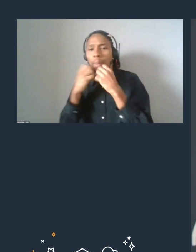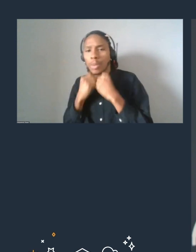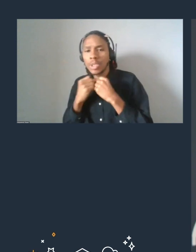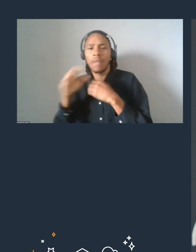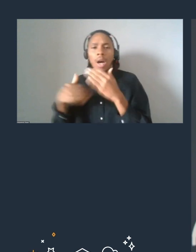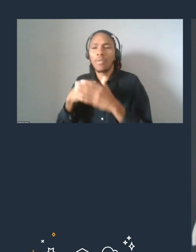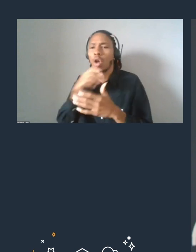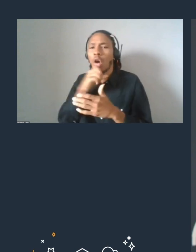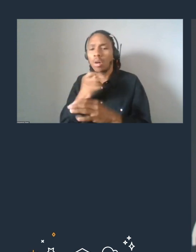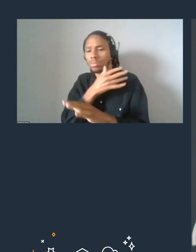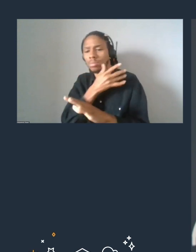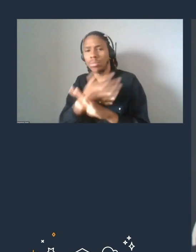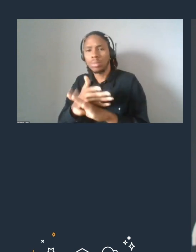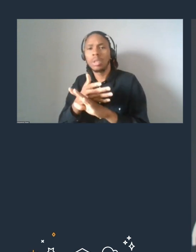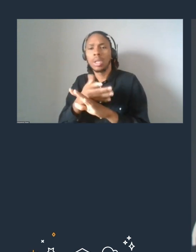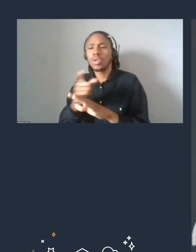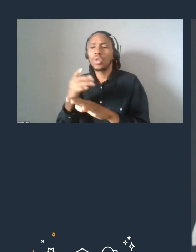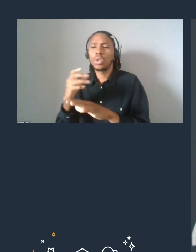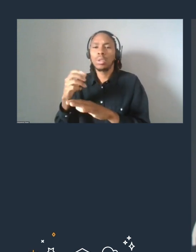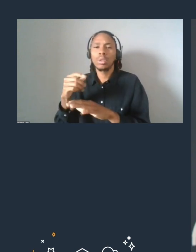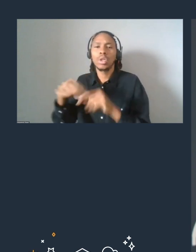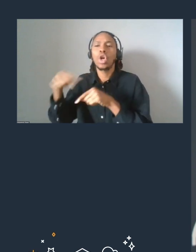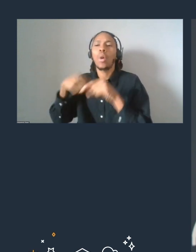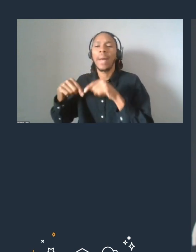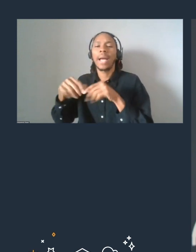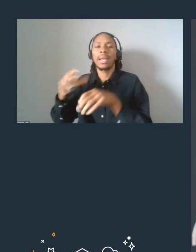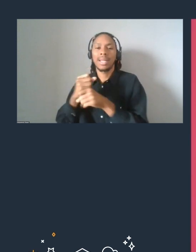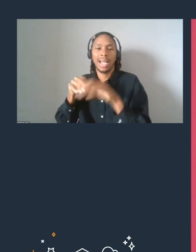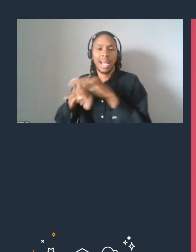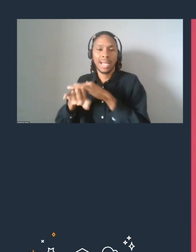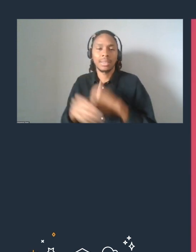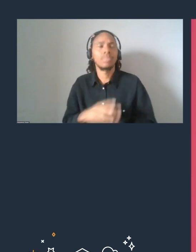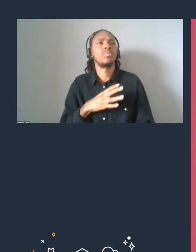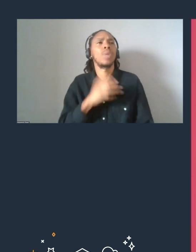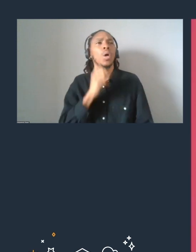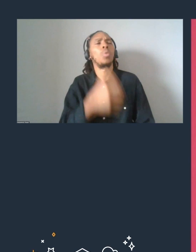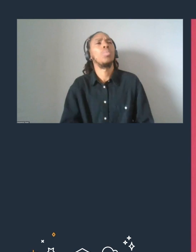so that you can go back and get access to them. Cool. So we may have some users that are,